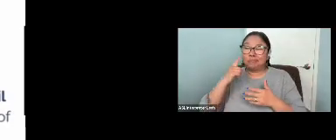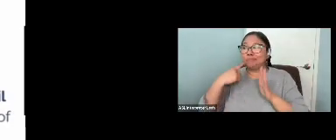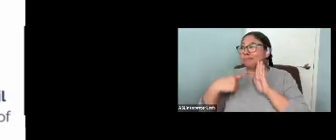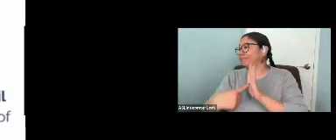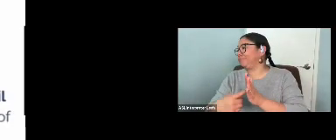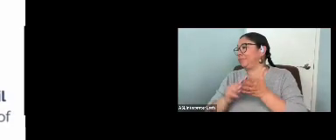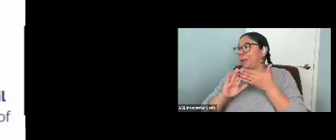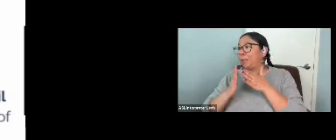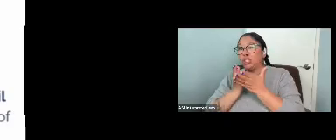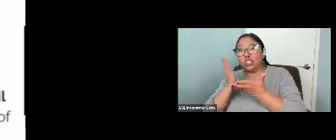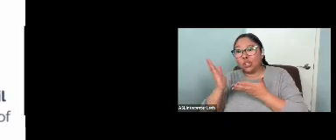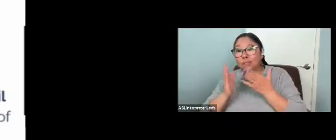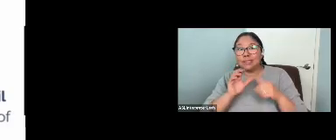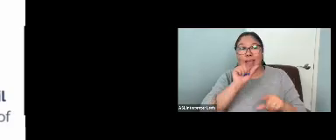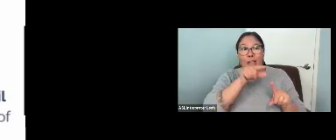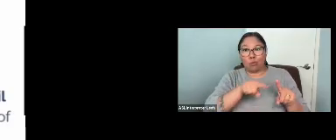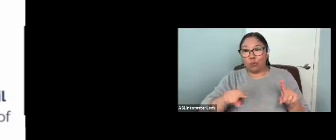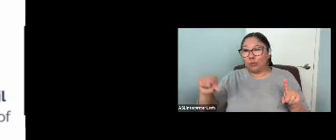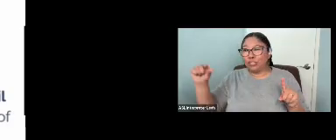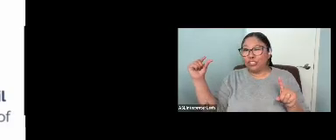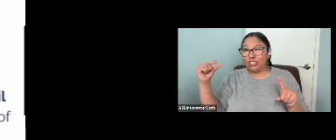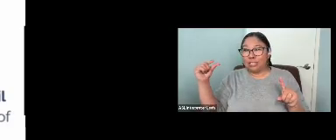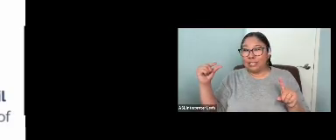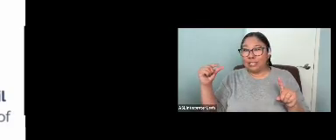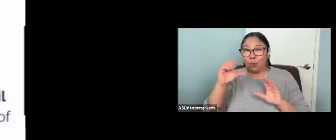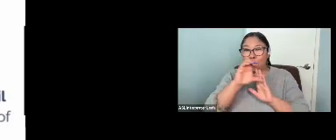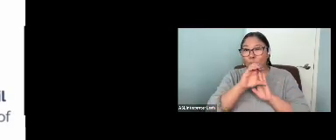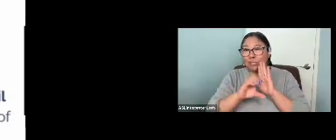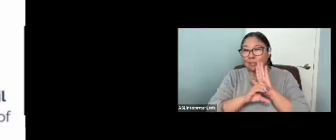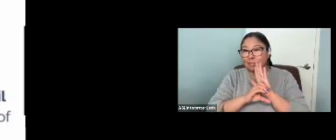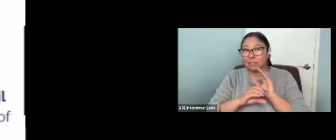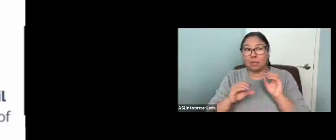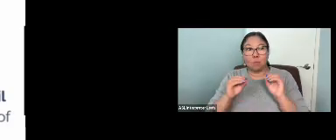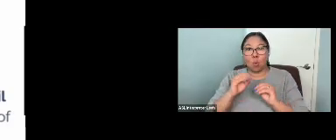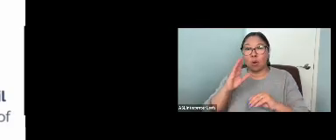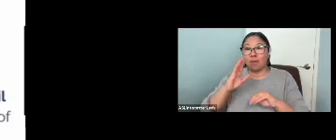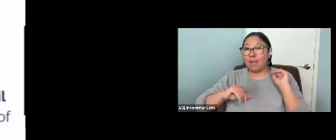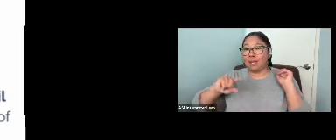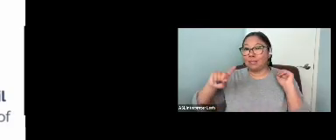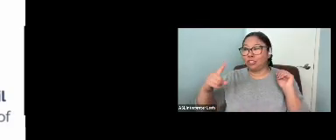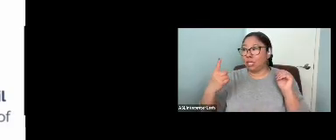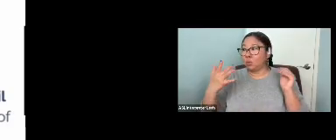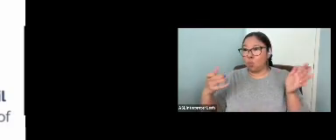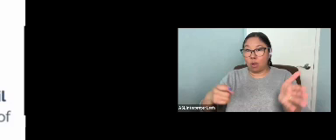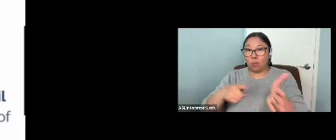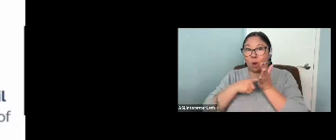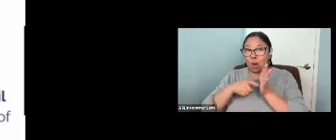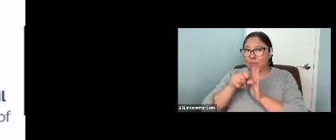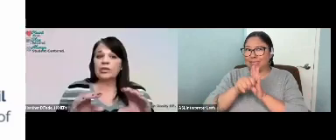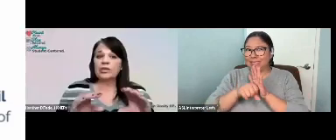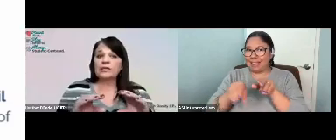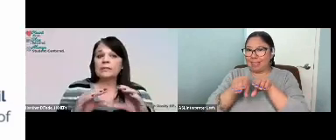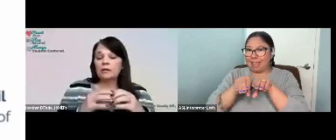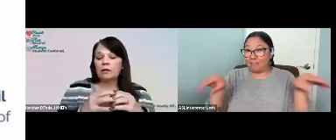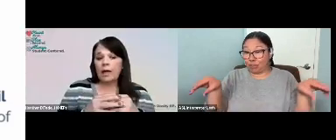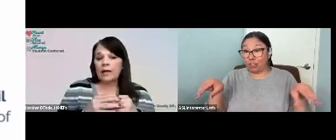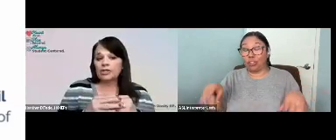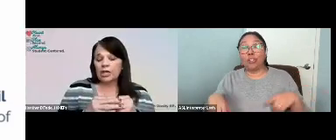or A through G courses that are above and beyond the requirements at the state level. So, this